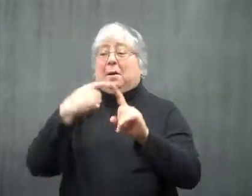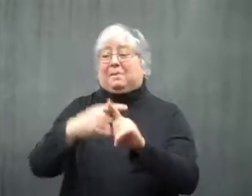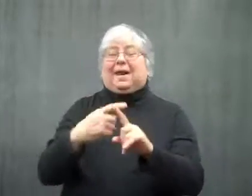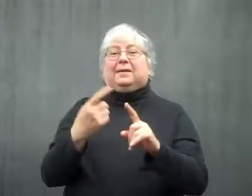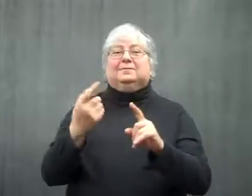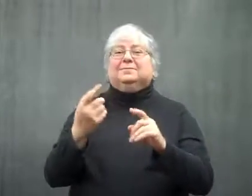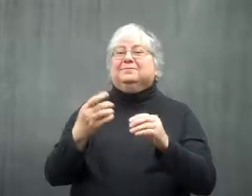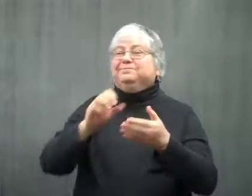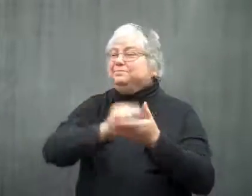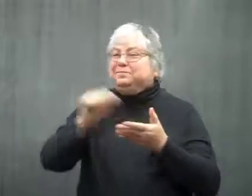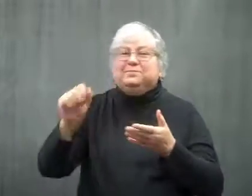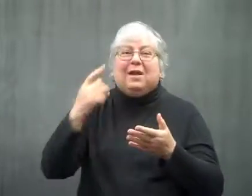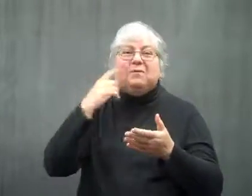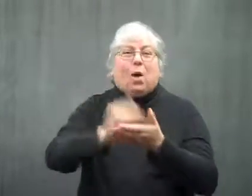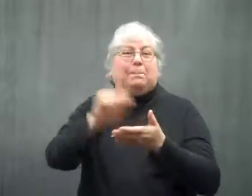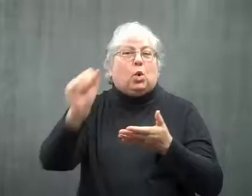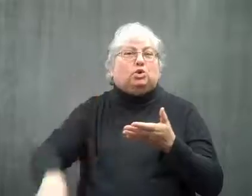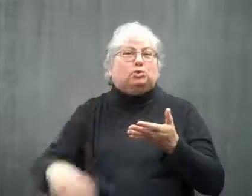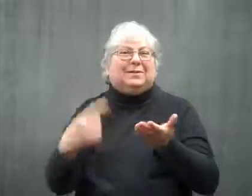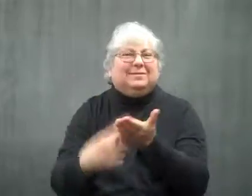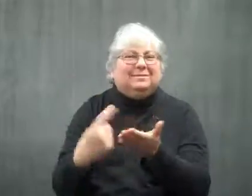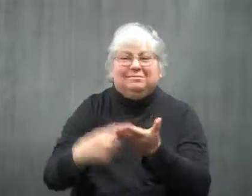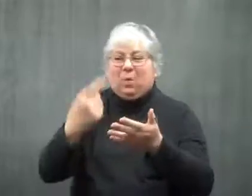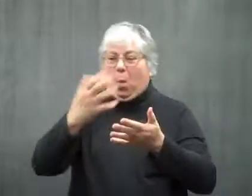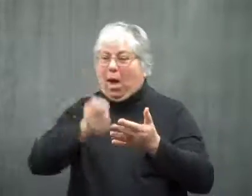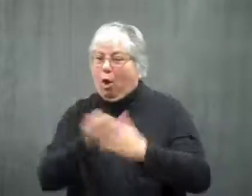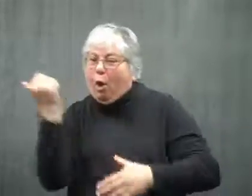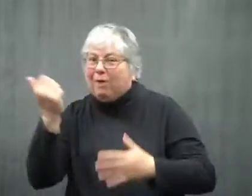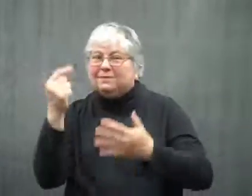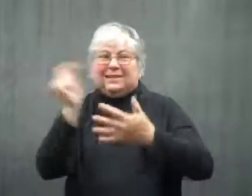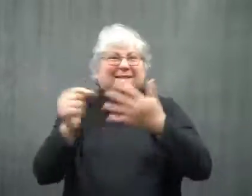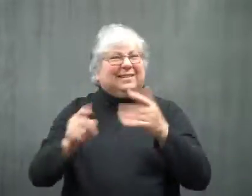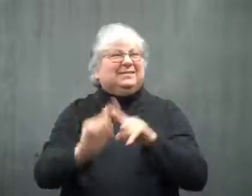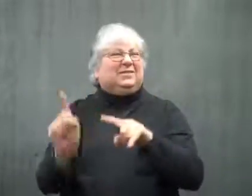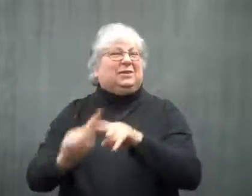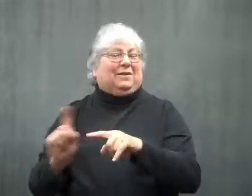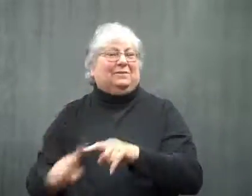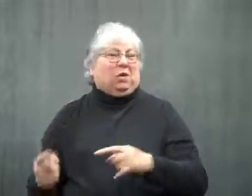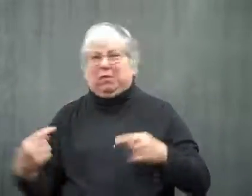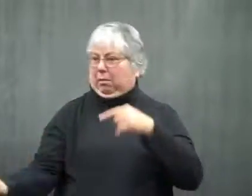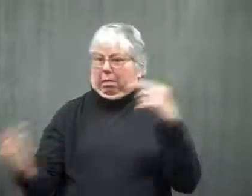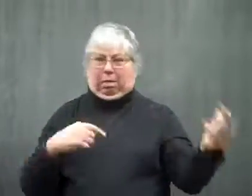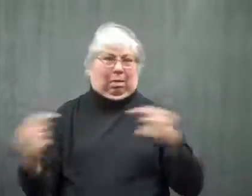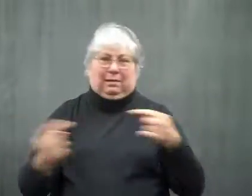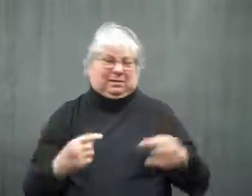plus there were other cuts, such as for abortion, and other things that were at issue.